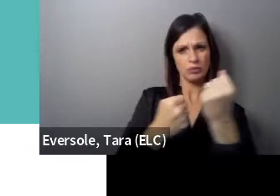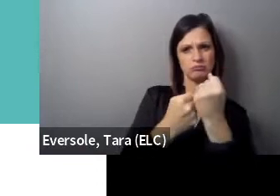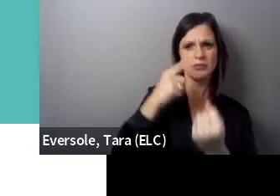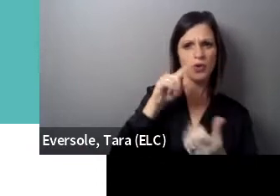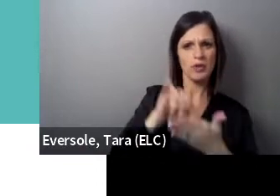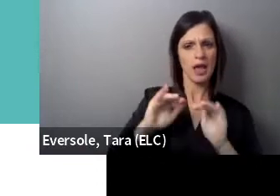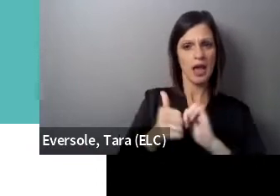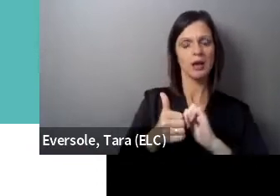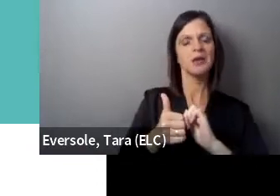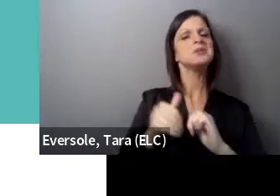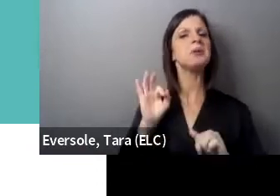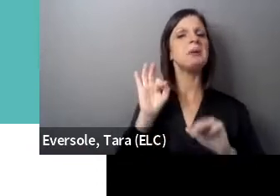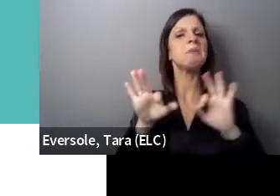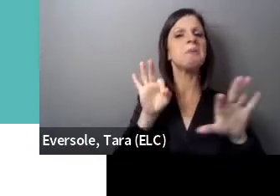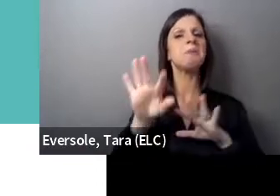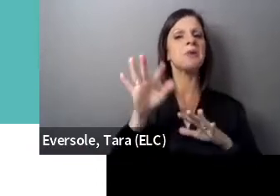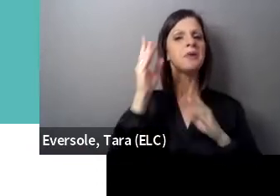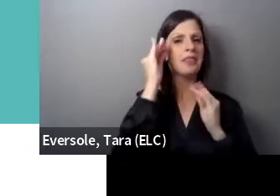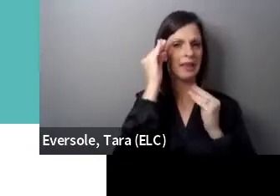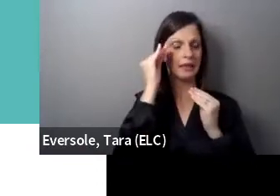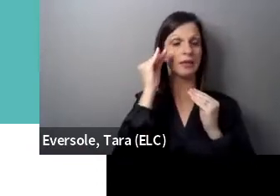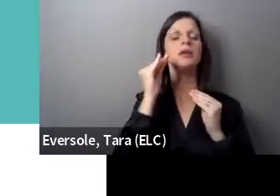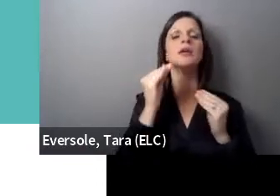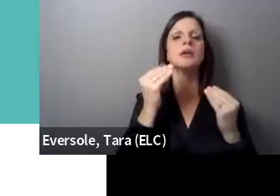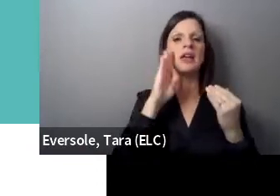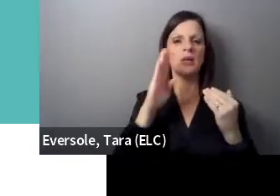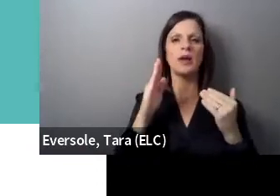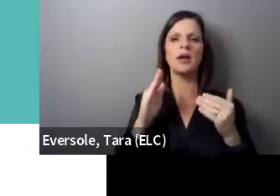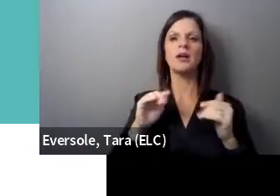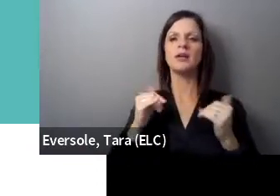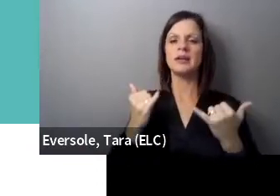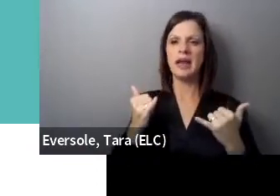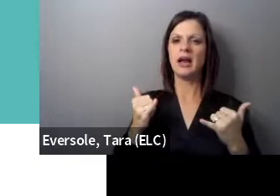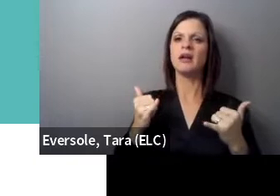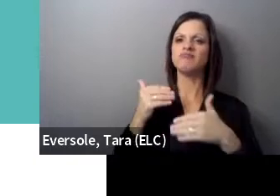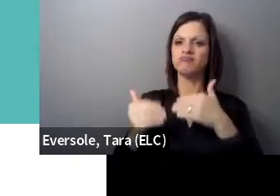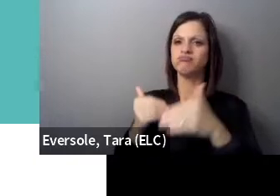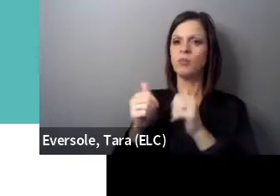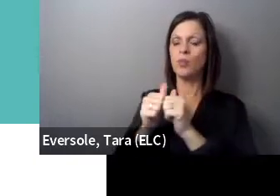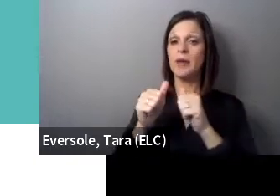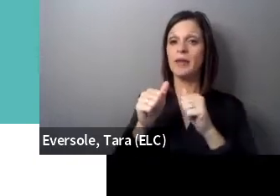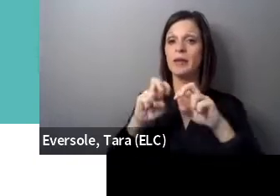I just want to leave you with those for thoughts as we move through the panel discussion and really look at